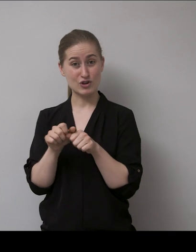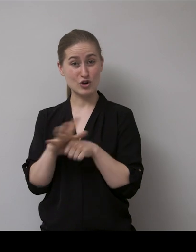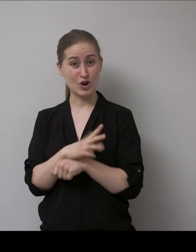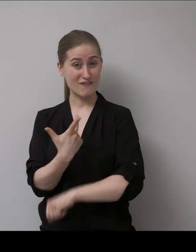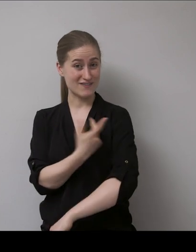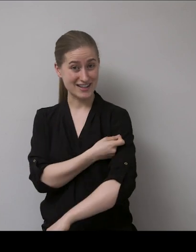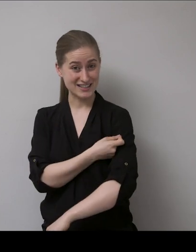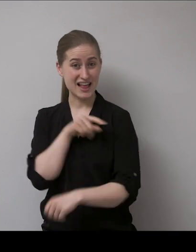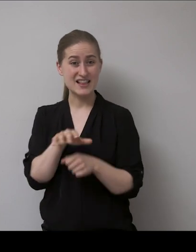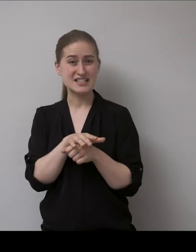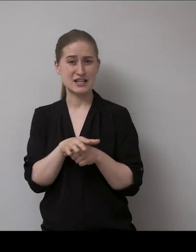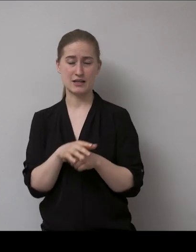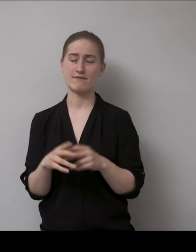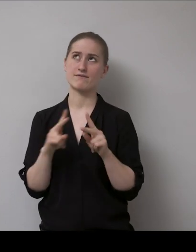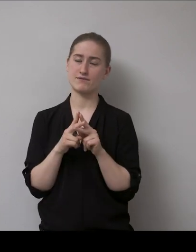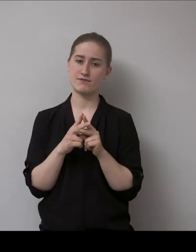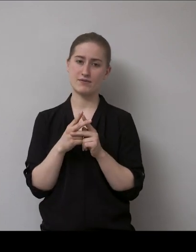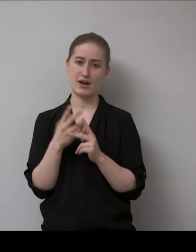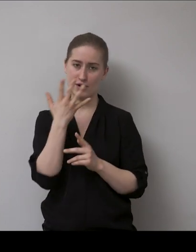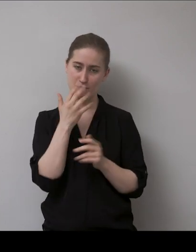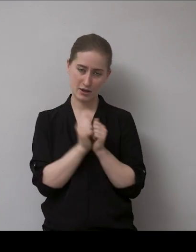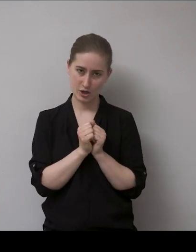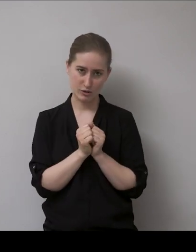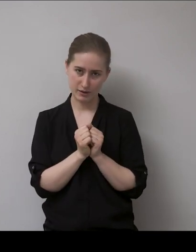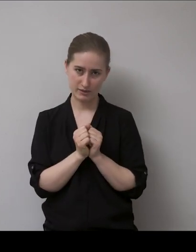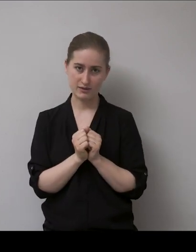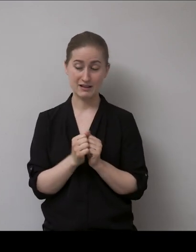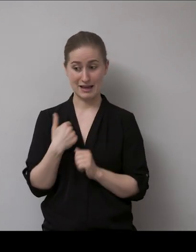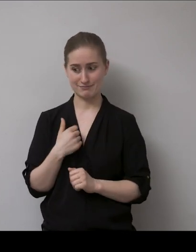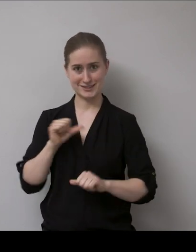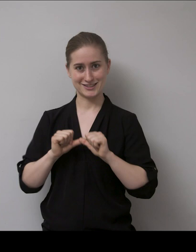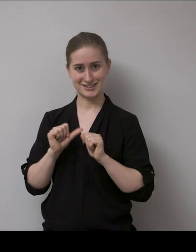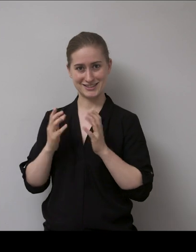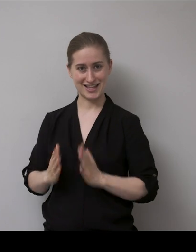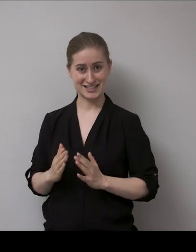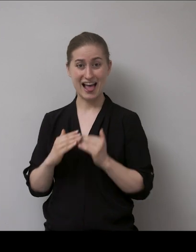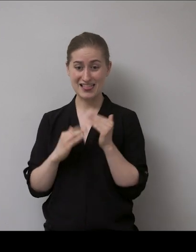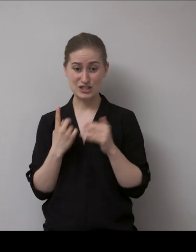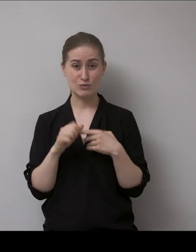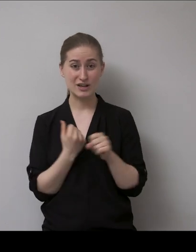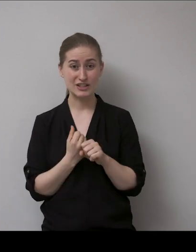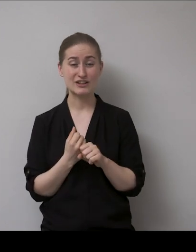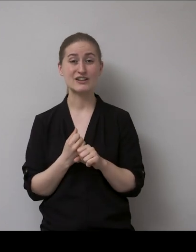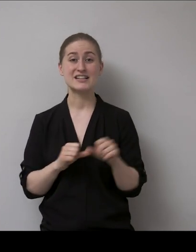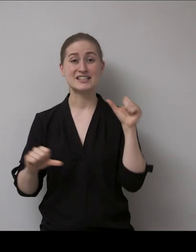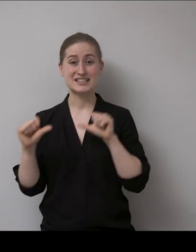This is an area I'm very familiar with as a scientist. In less than a year, scientists have identified the virus,